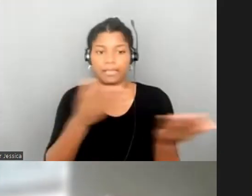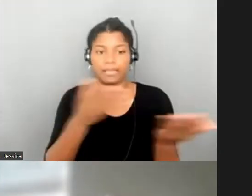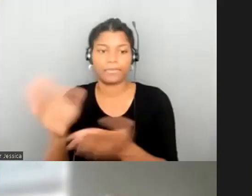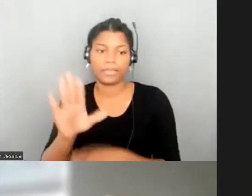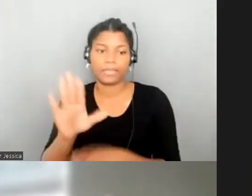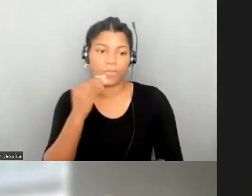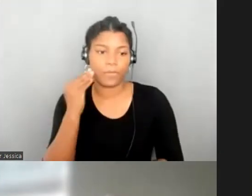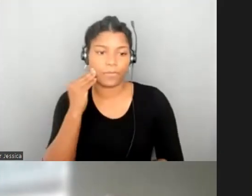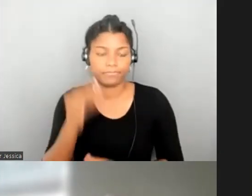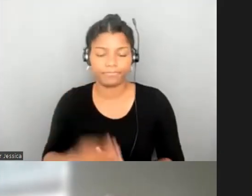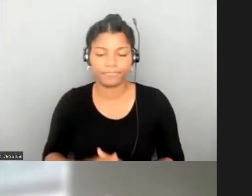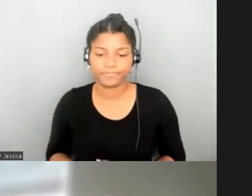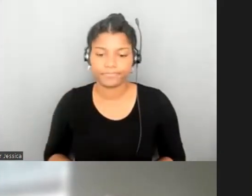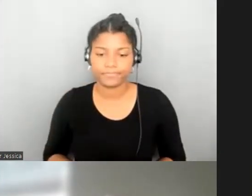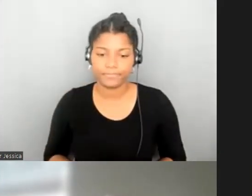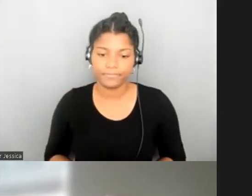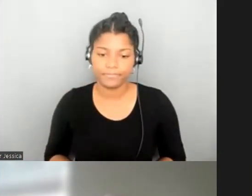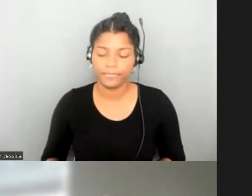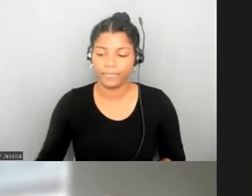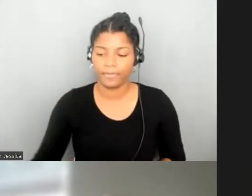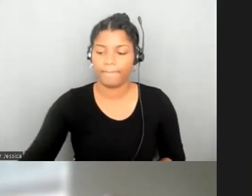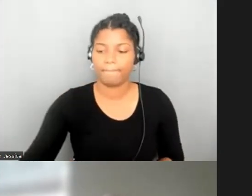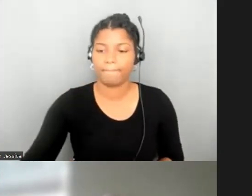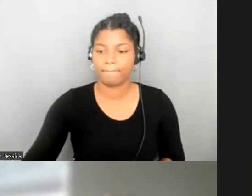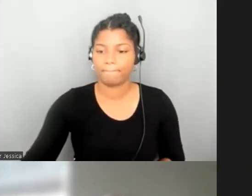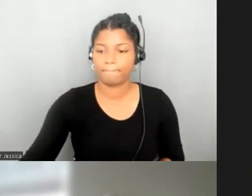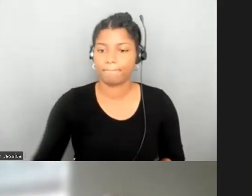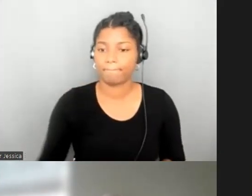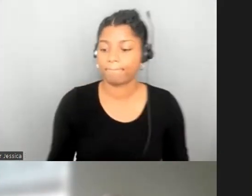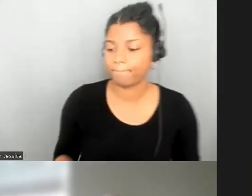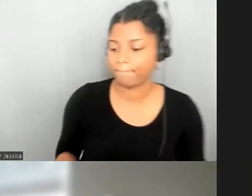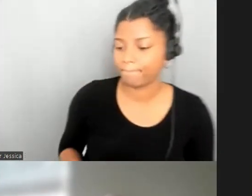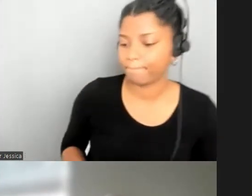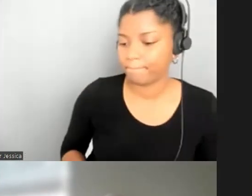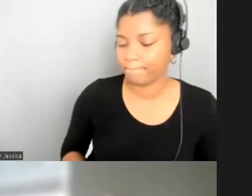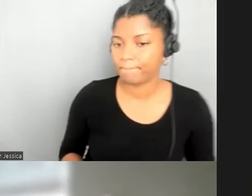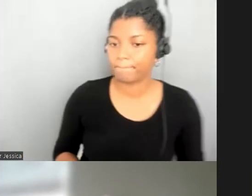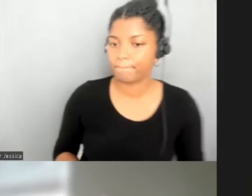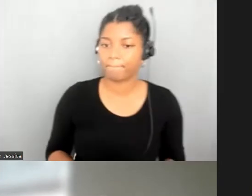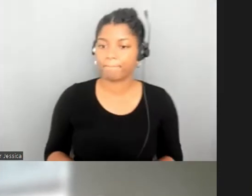That is really helpful.